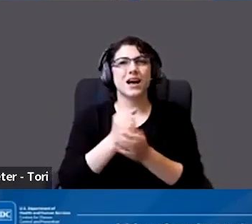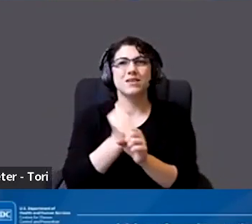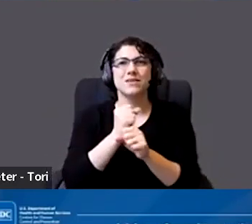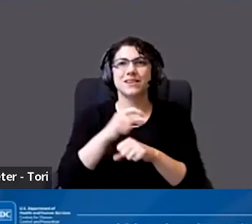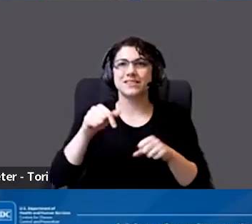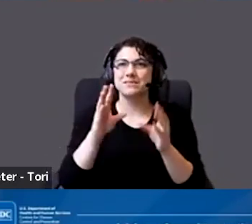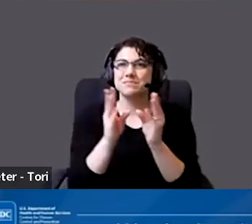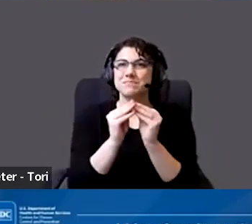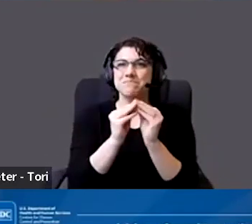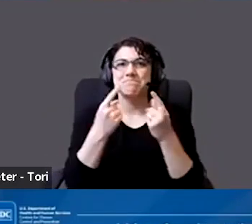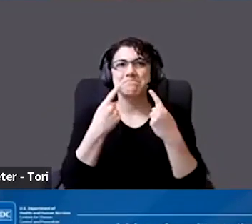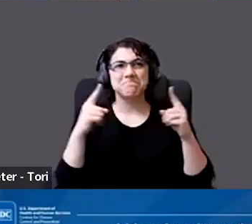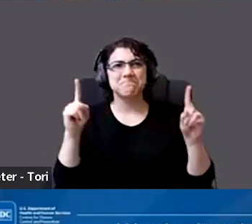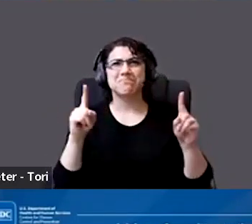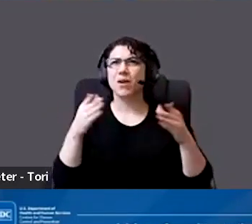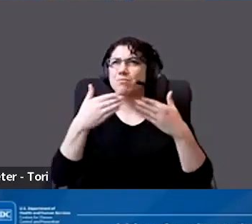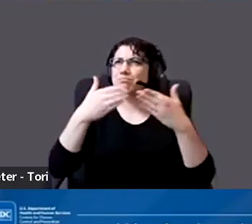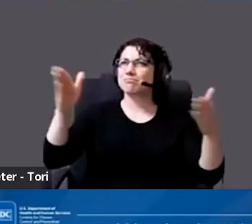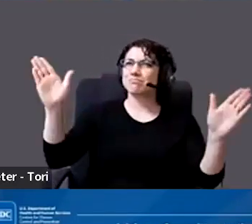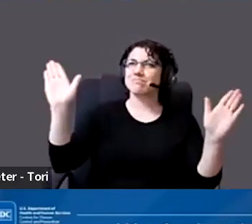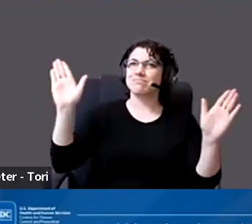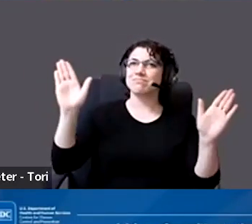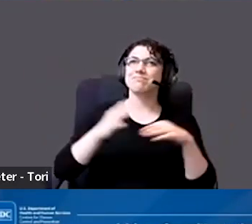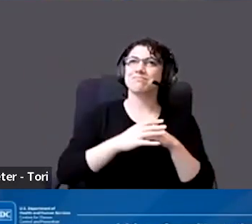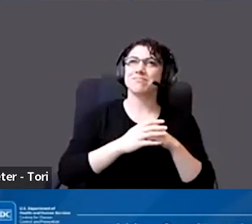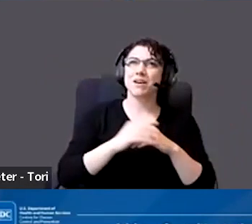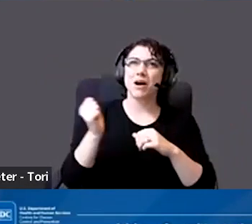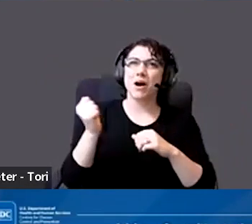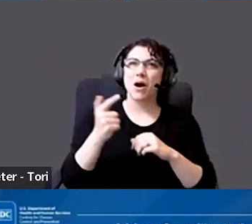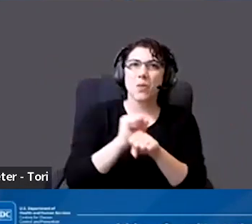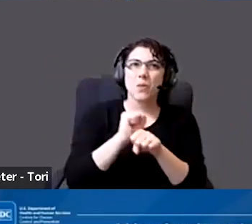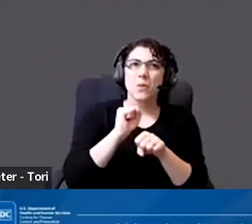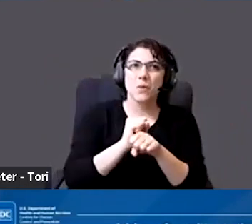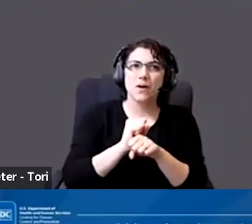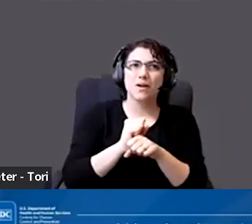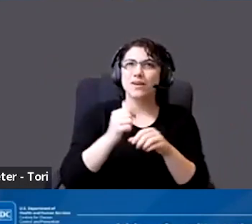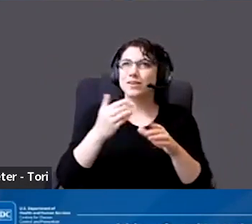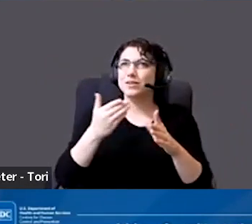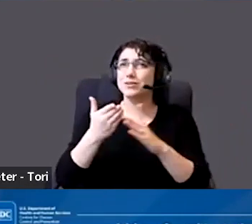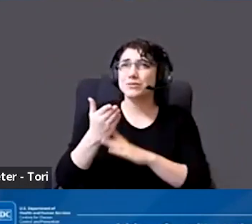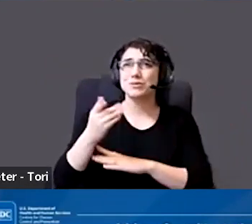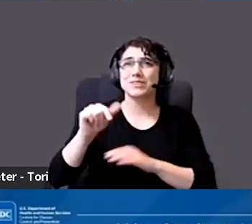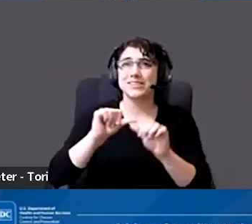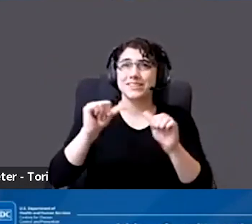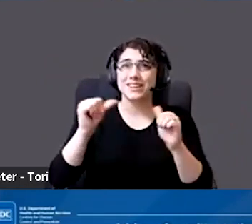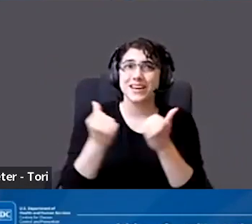And more broadly, my goodness, for all of the work that's going on across this agency to keep me, and my family,